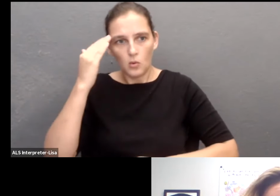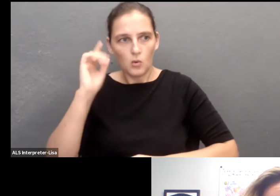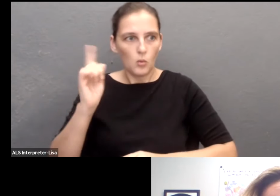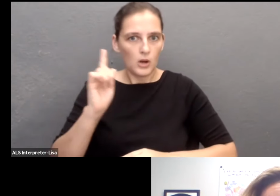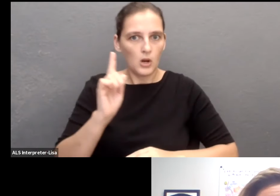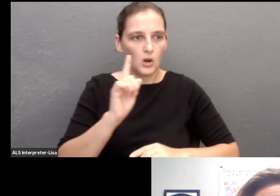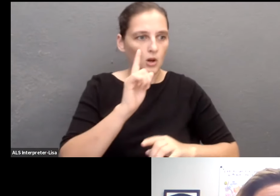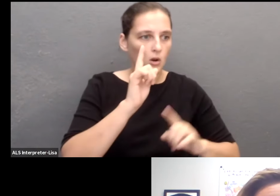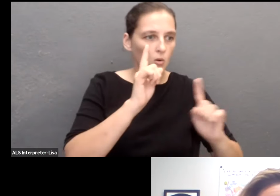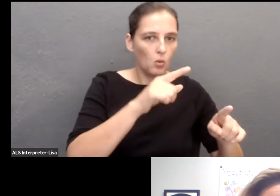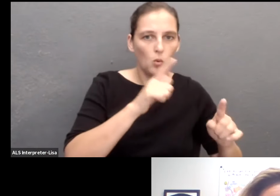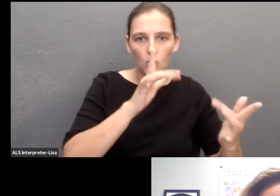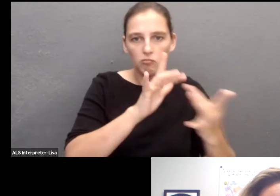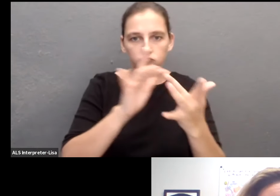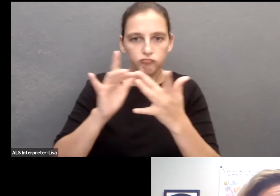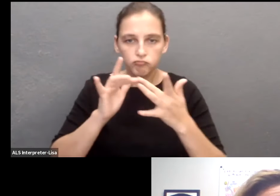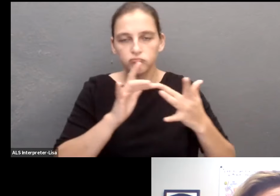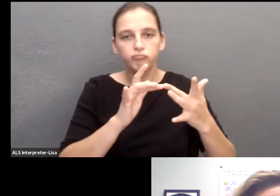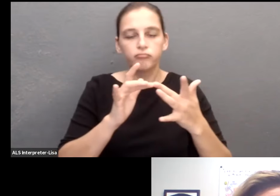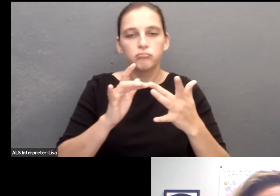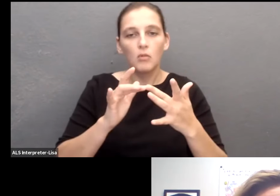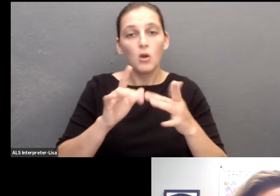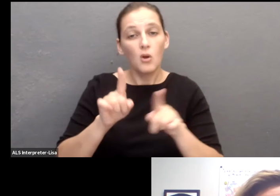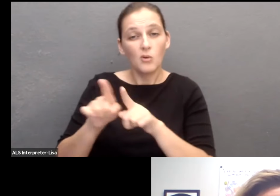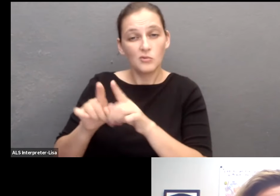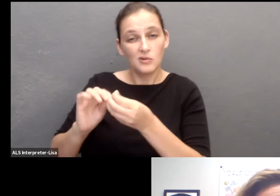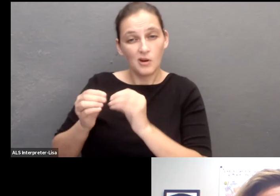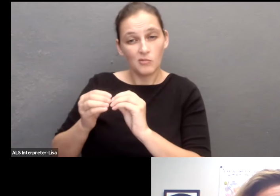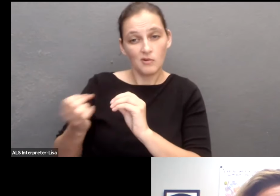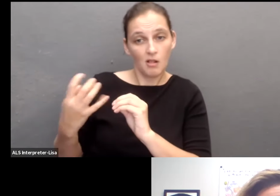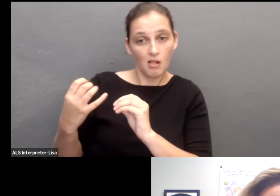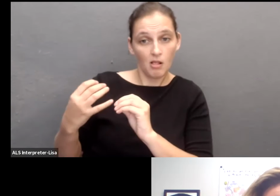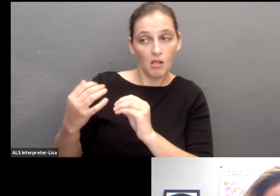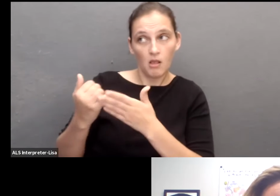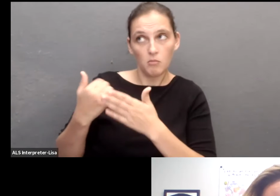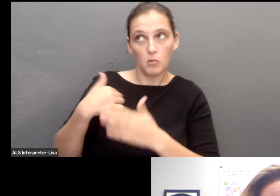to, and also numbers wise to get information on numbers for us so that we can connect all